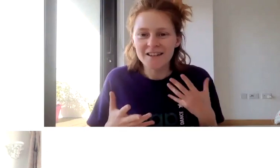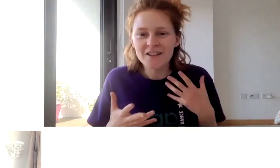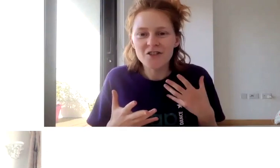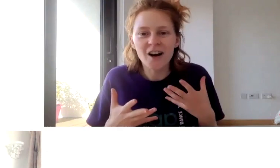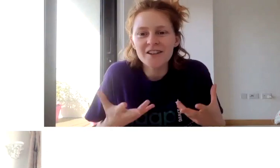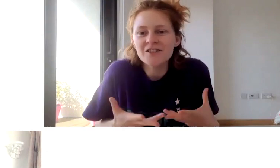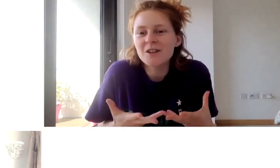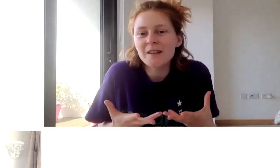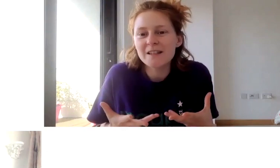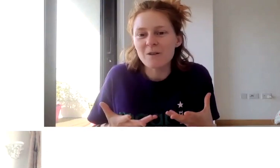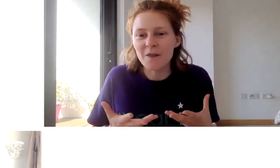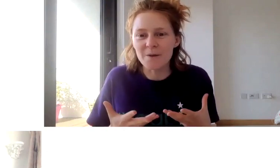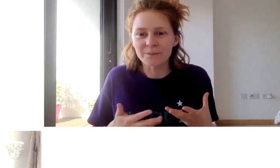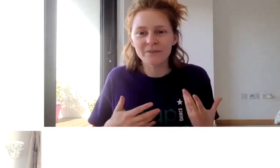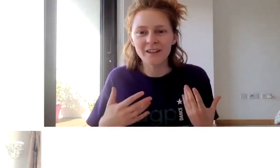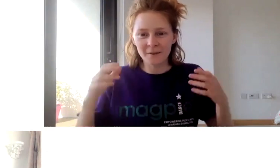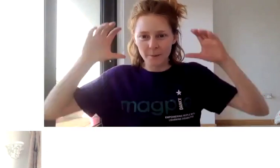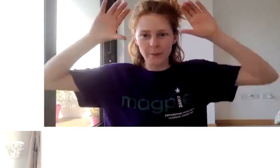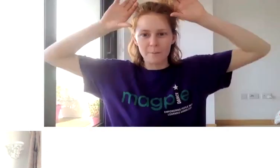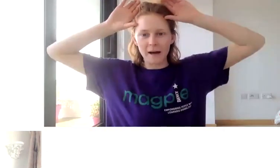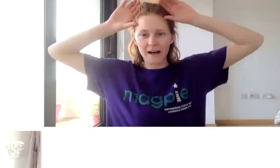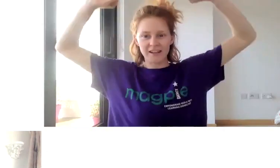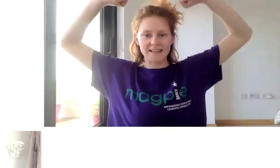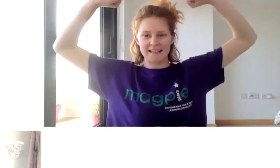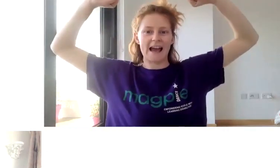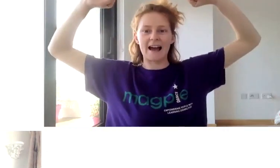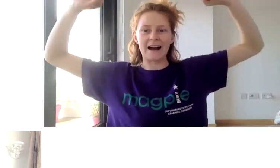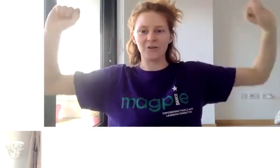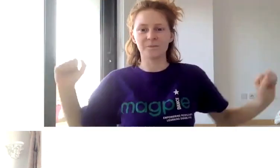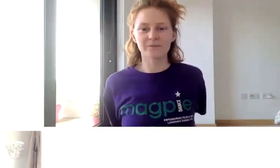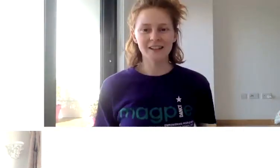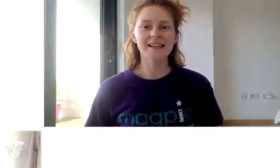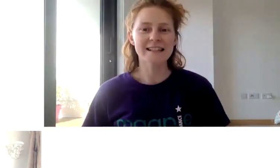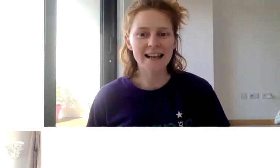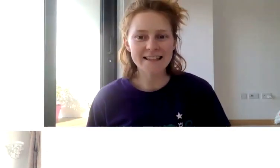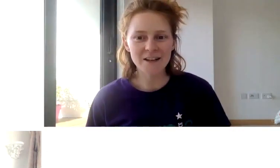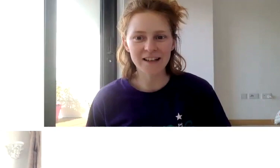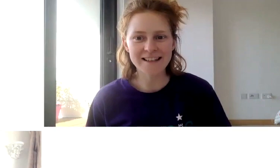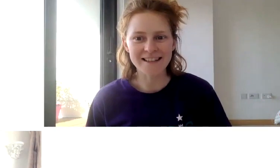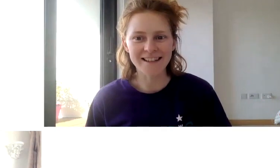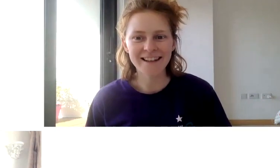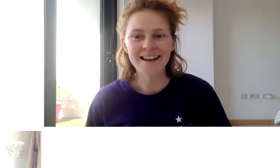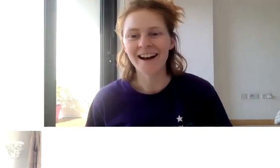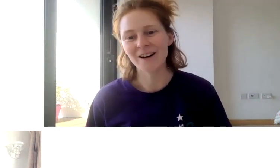to try and do this rhythm but imagining it's the cow so let's have a listen um